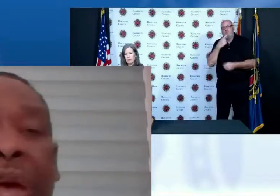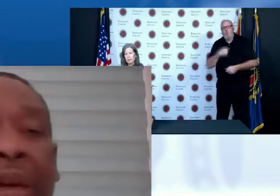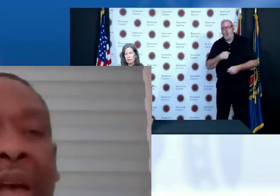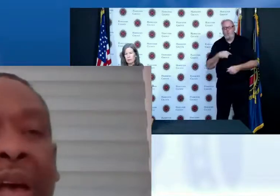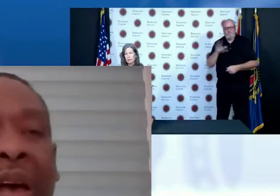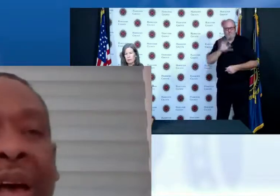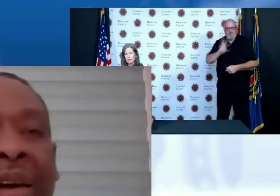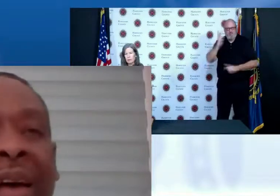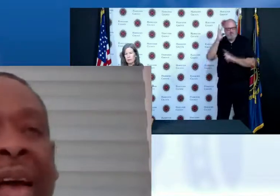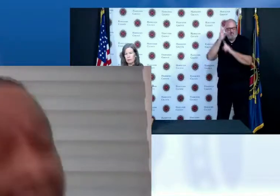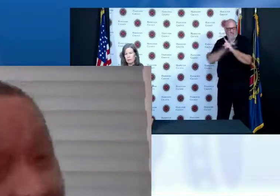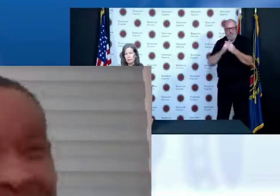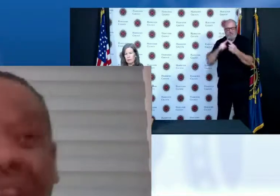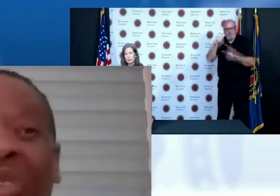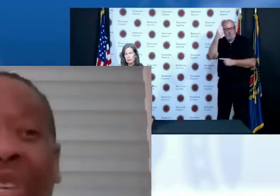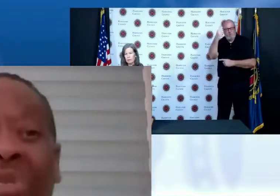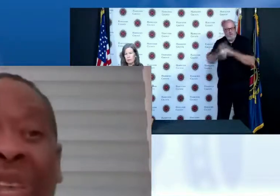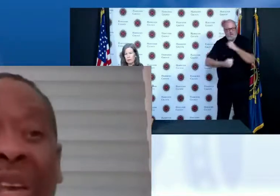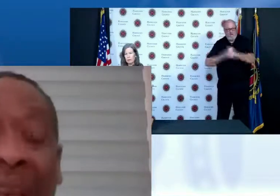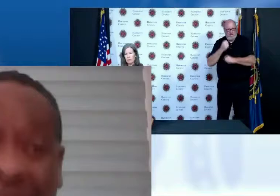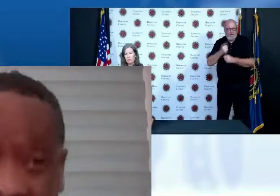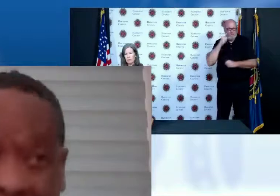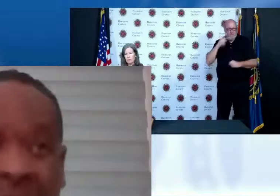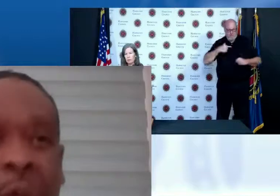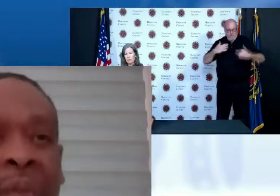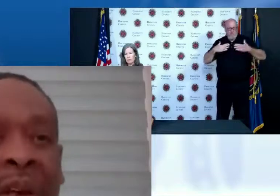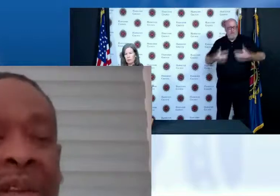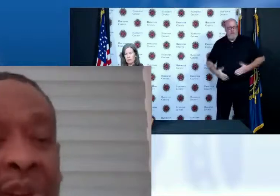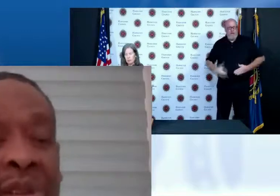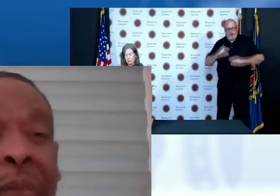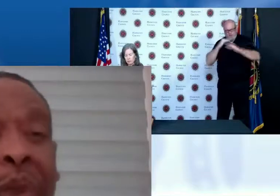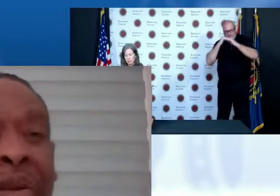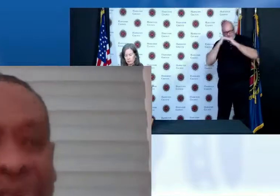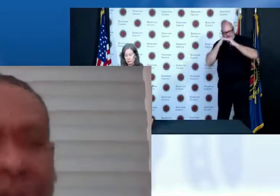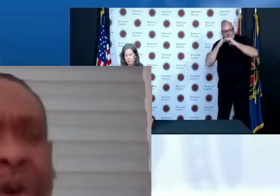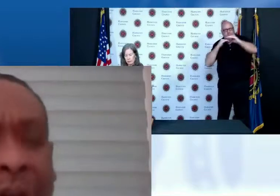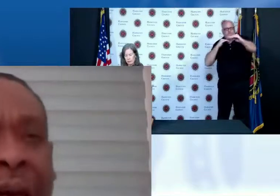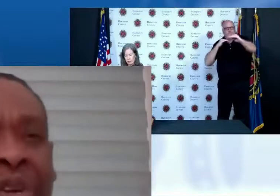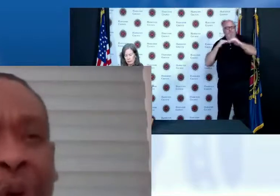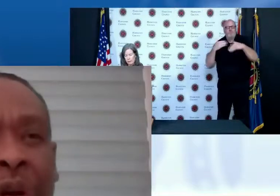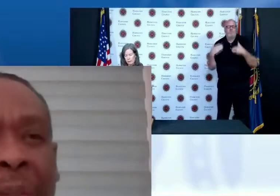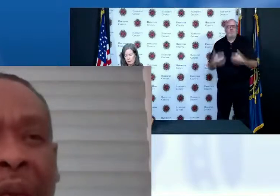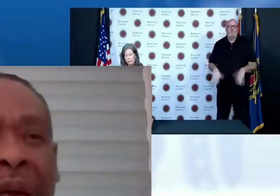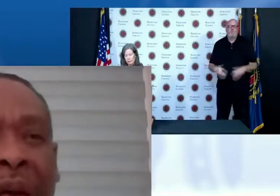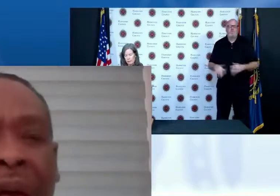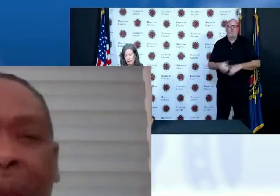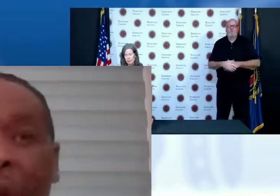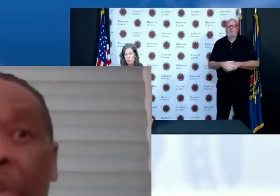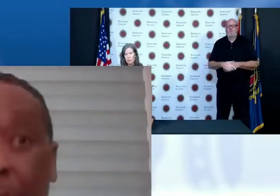that had the hesitancy like some of you to someone that said okay I'll do it but it was a